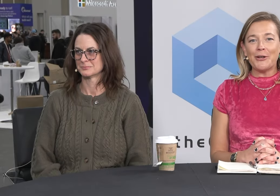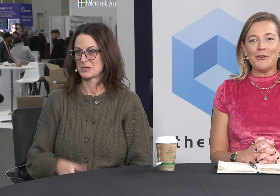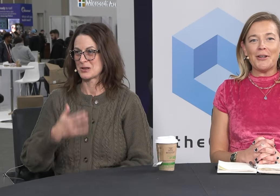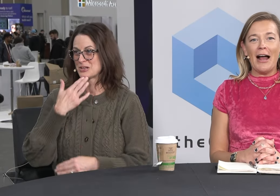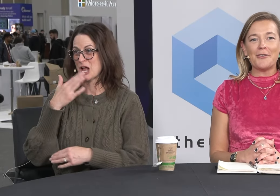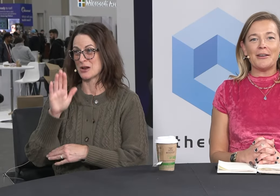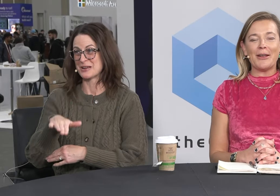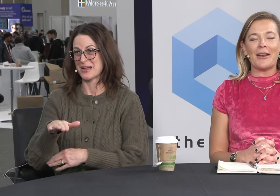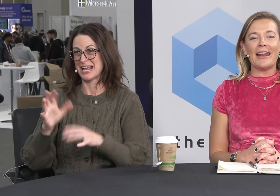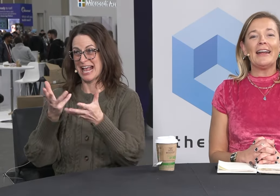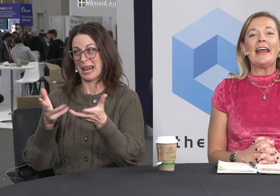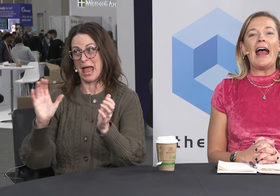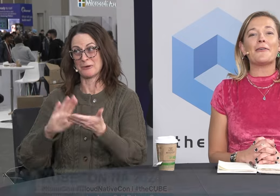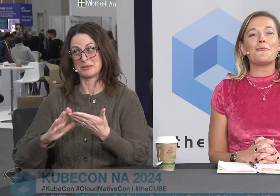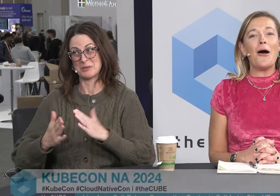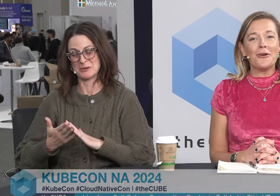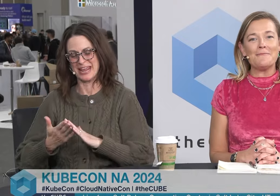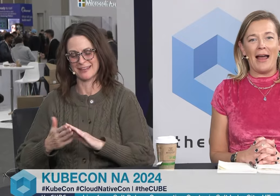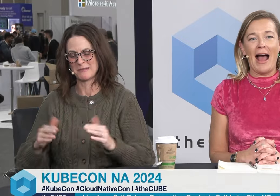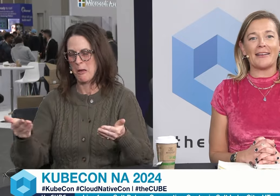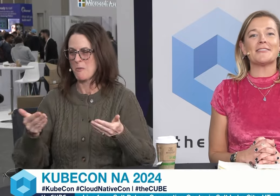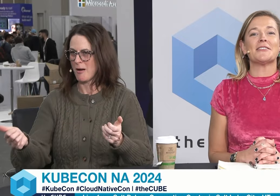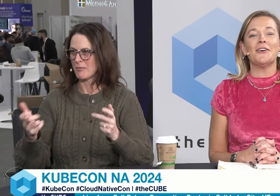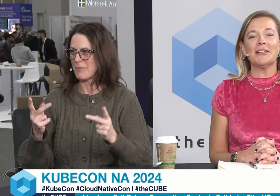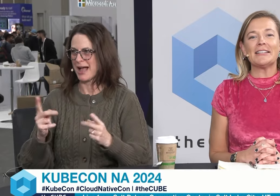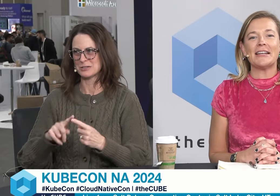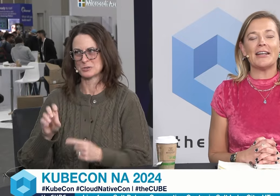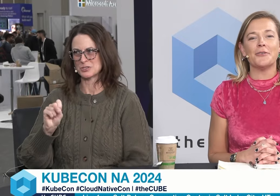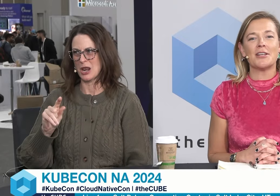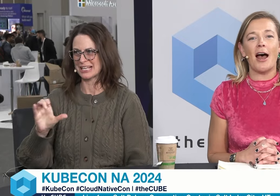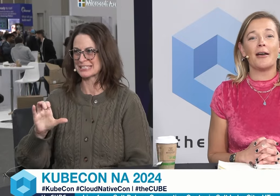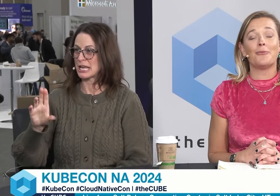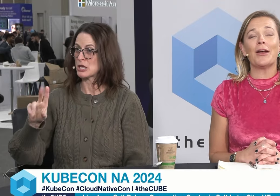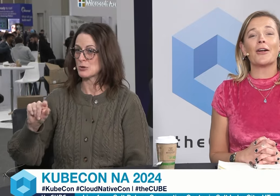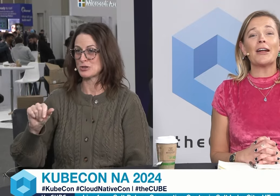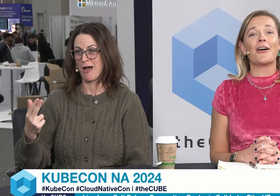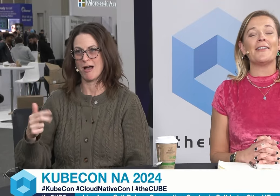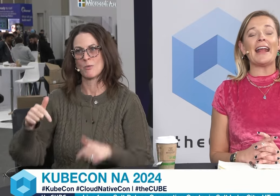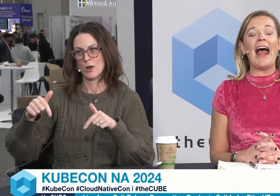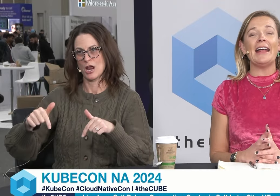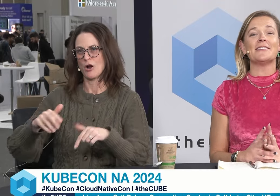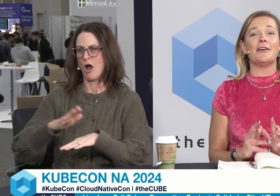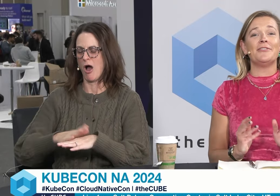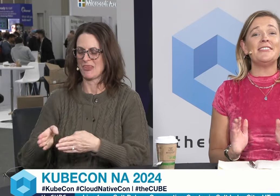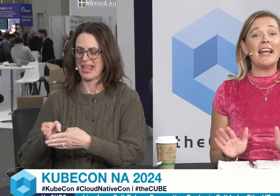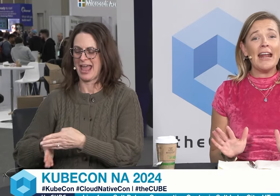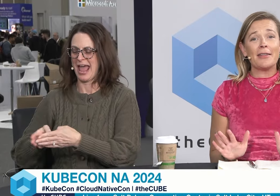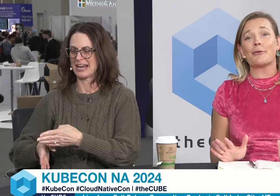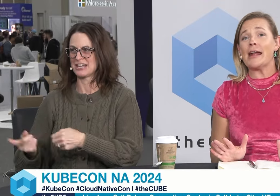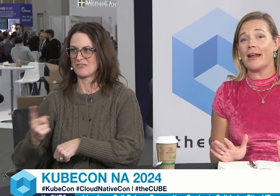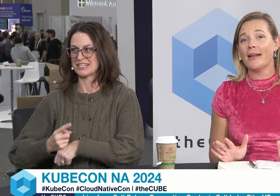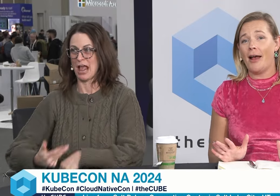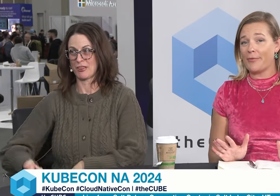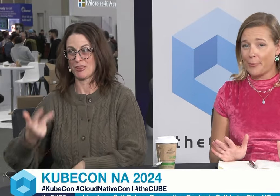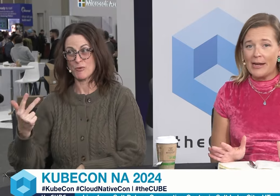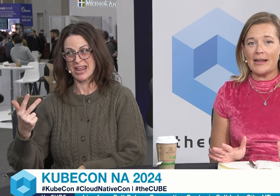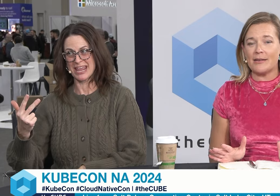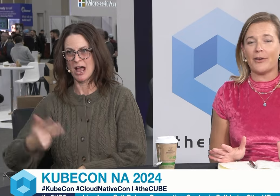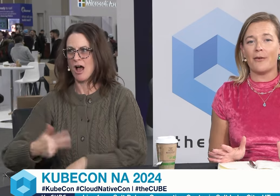Good afternoon Cloud community and welcome back to Salt Lake City, Utah. We are here on the end of day three of three days